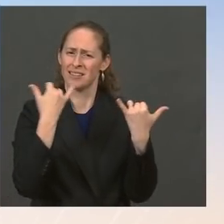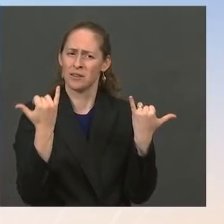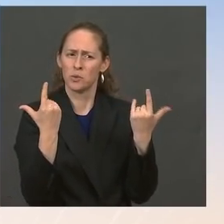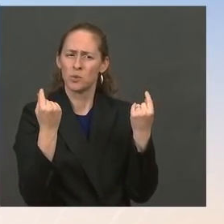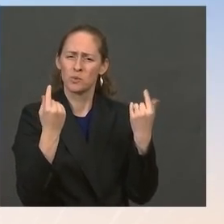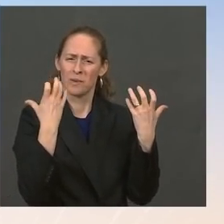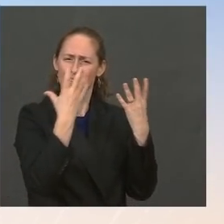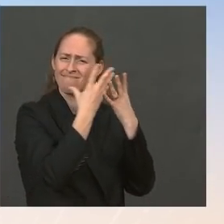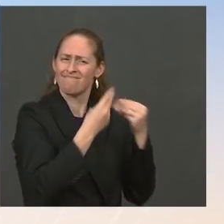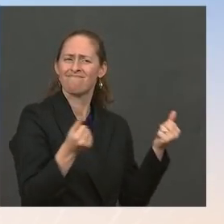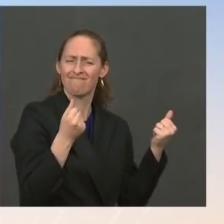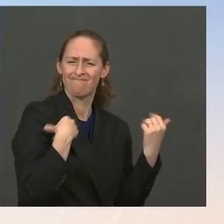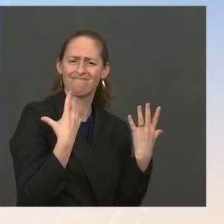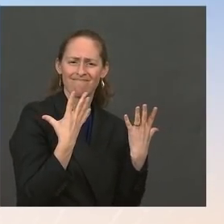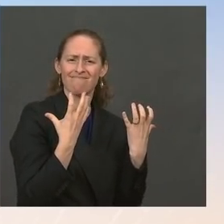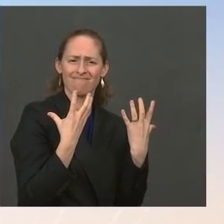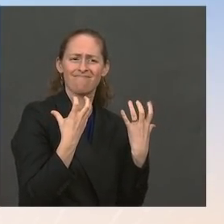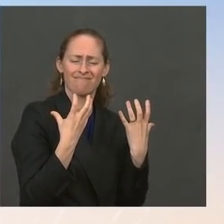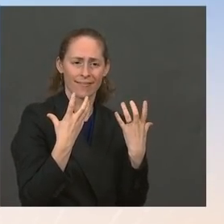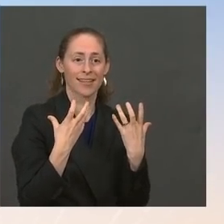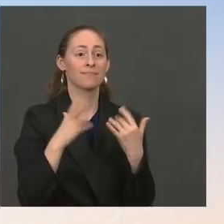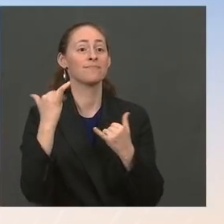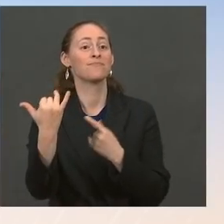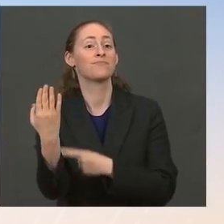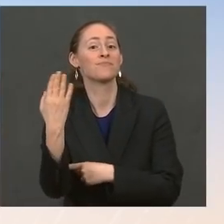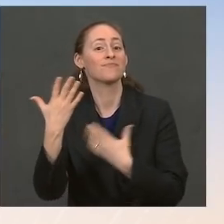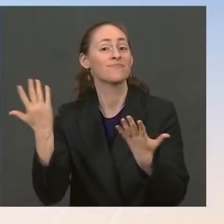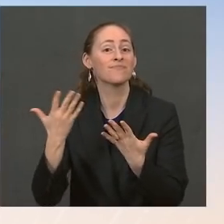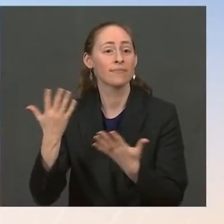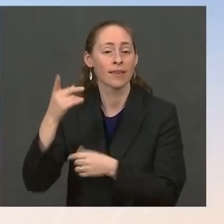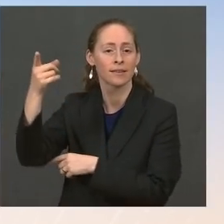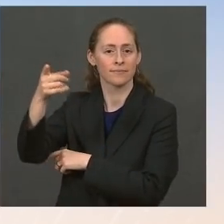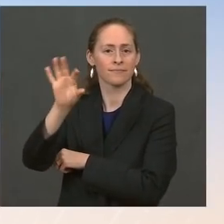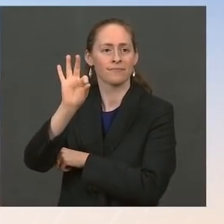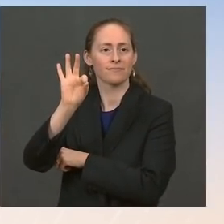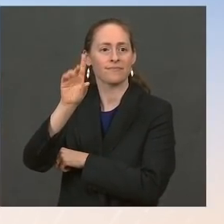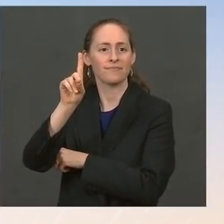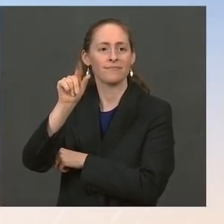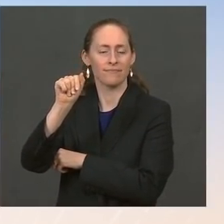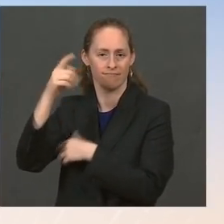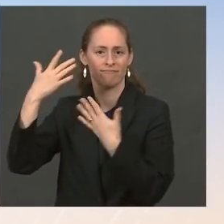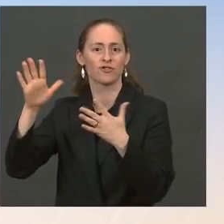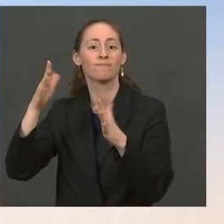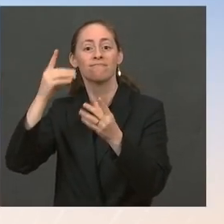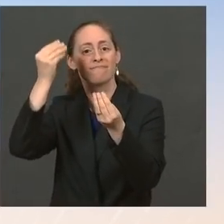the FDA authorized boosters for all American adults six months after primary vaccination.